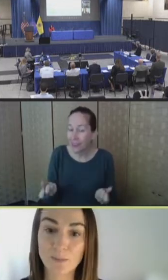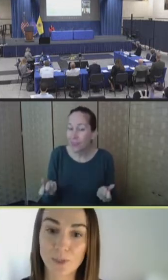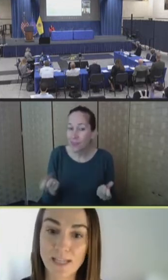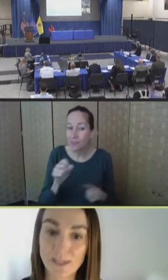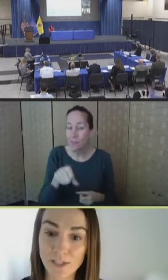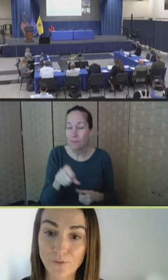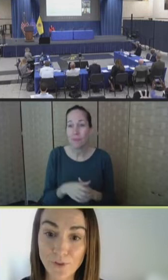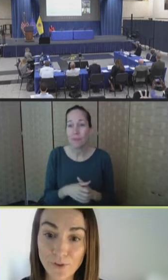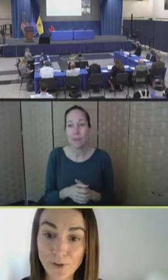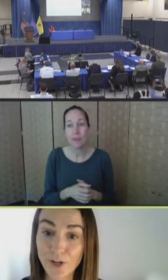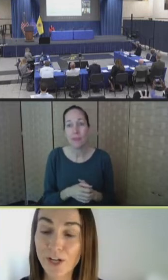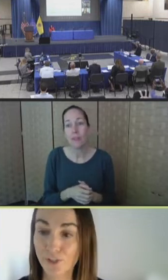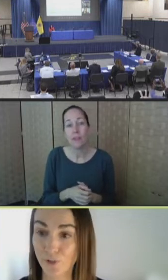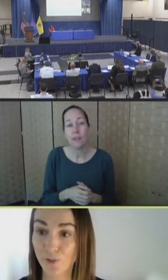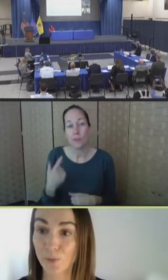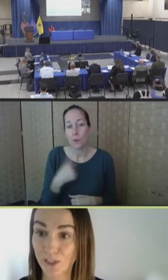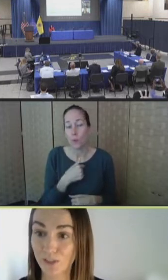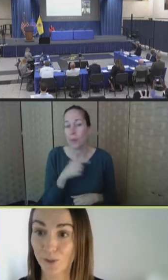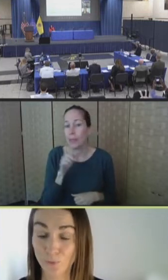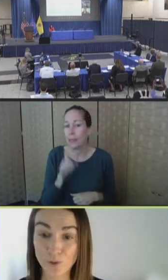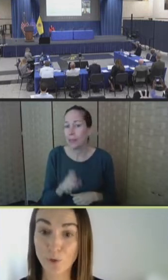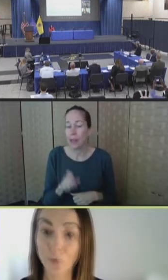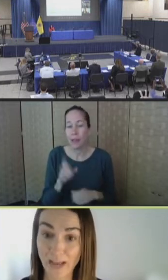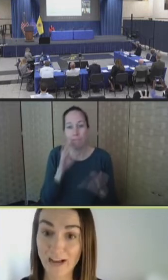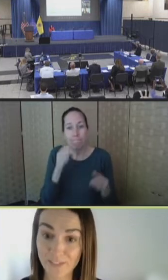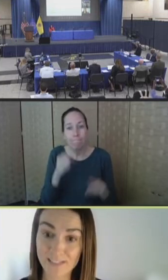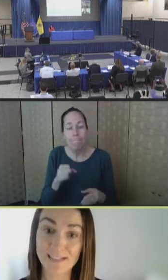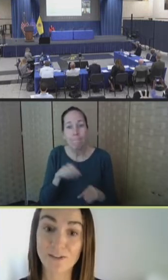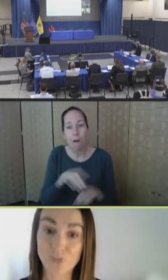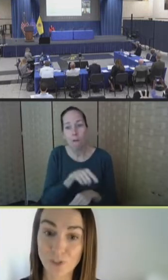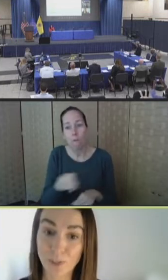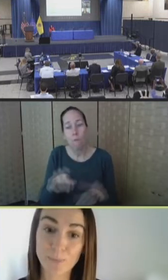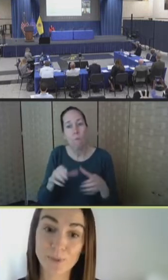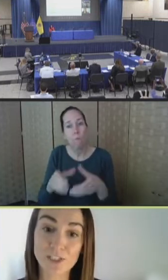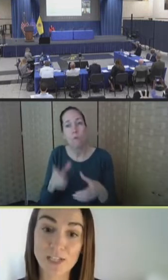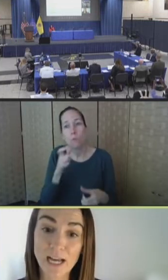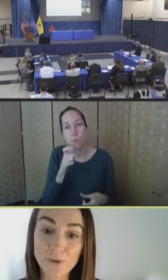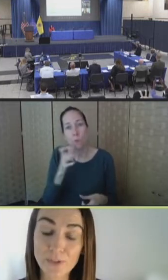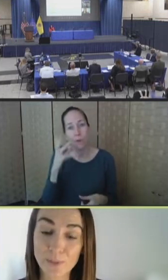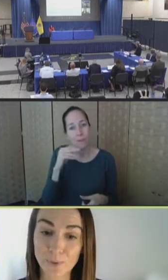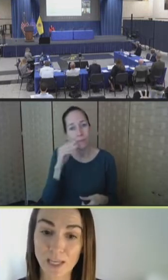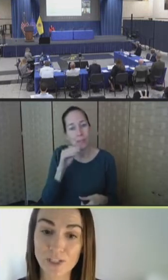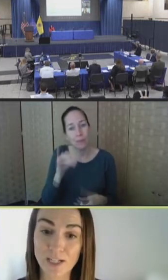mortality further so that we, you know, don't have these downstream population health implications.